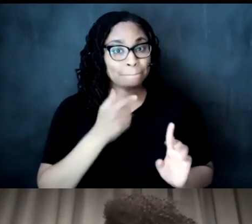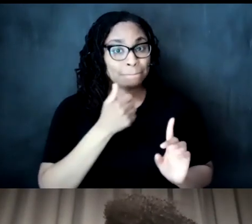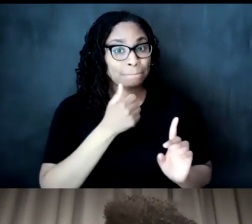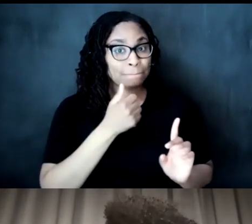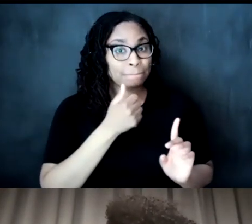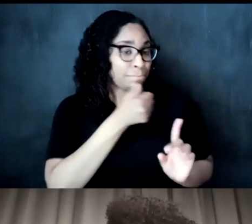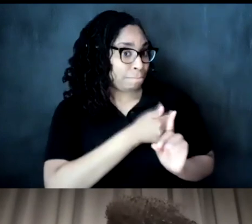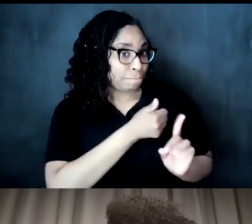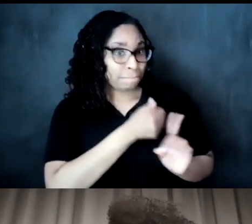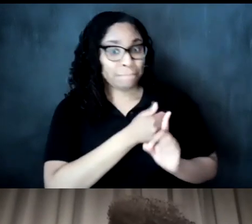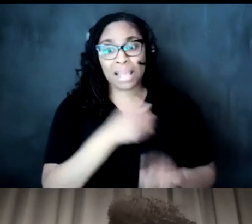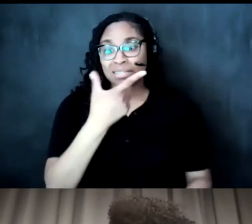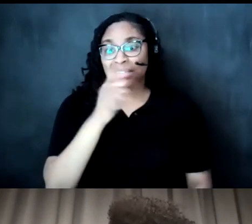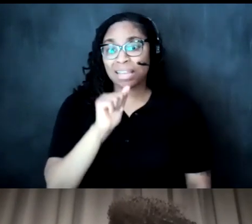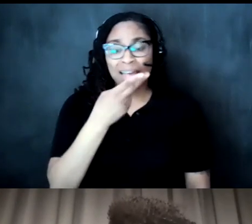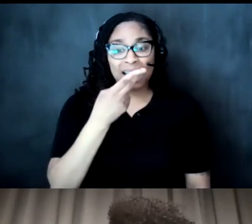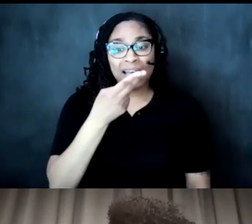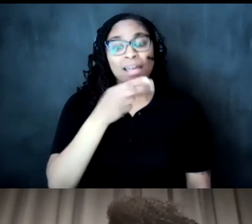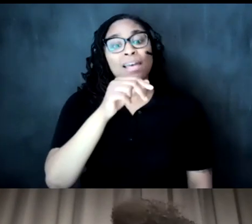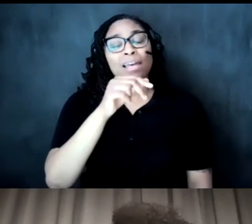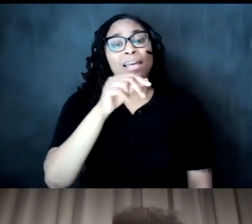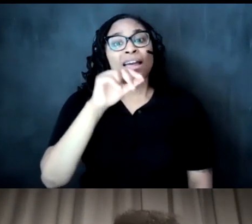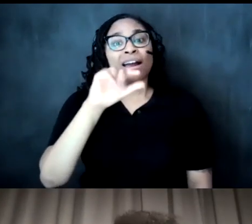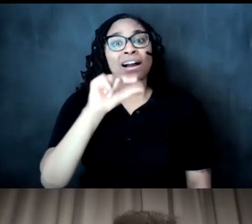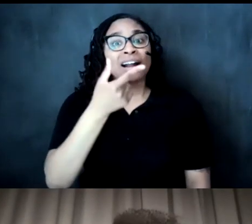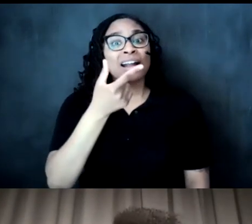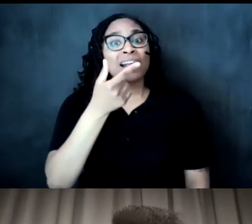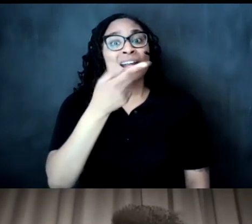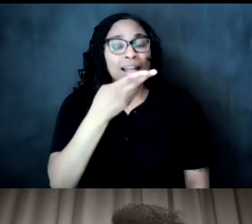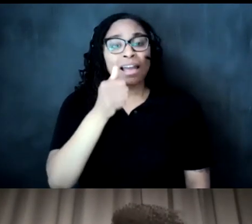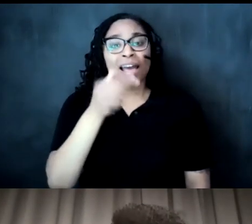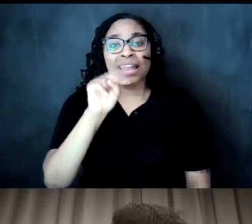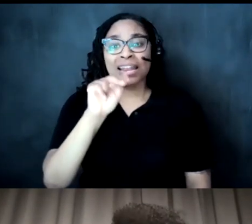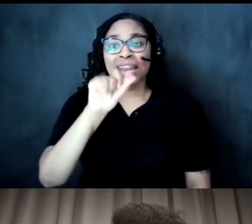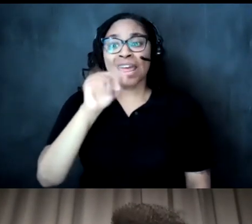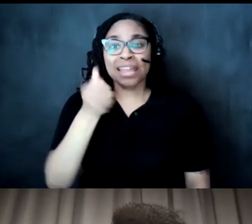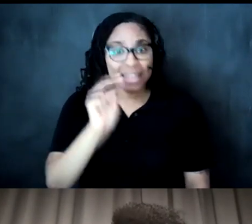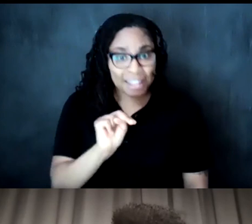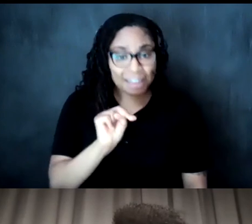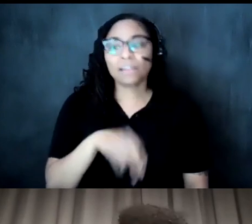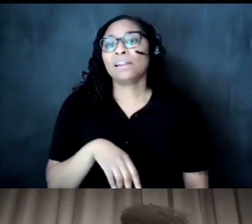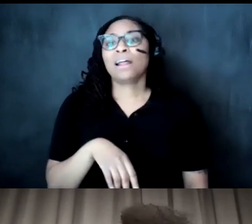ghanaian um i think oneself identifies as sudanese i have a uh an afro-hawaiian sister um i have two